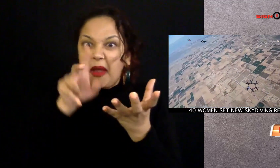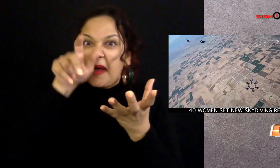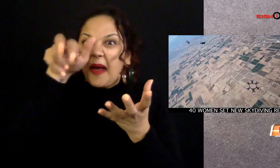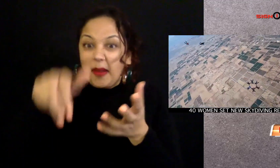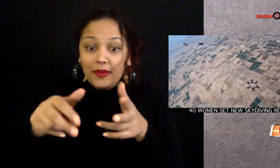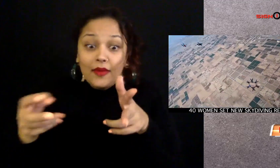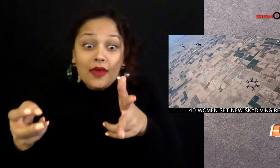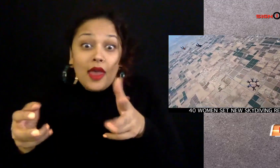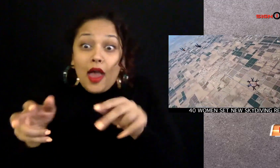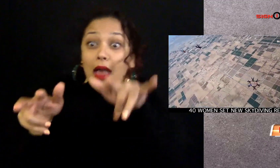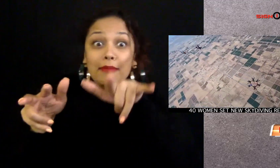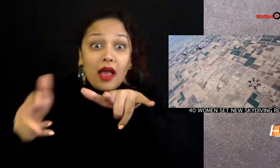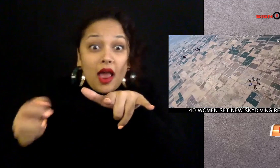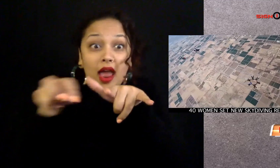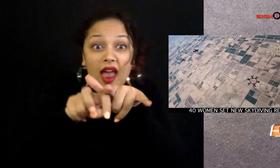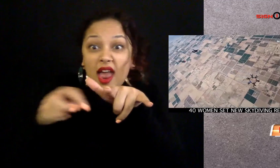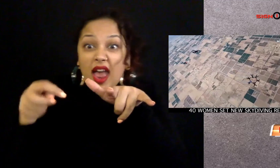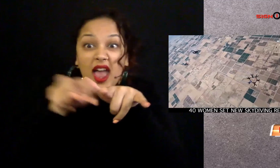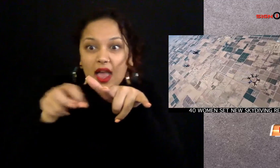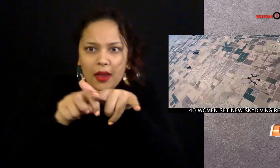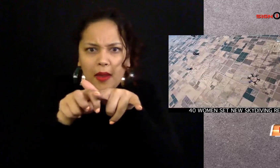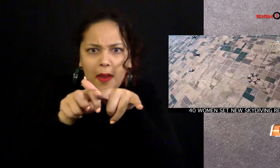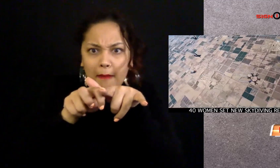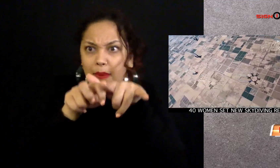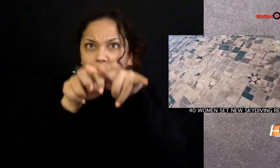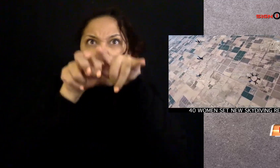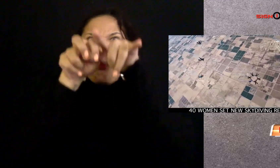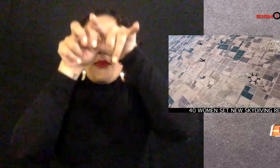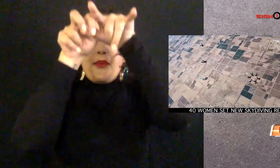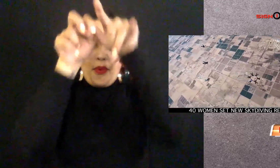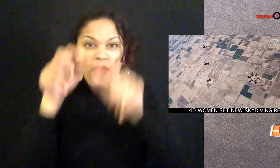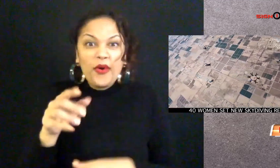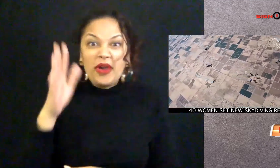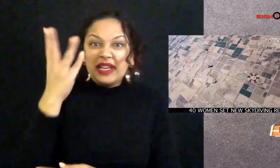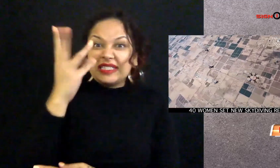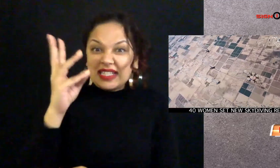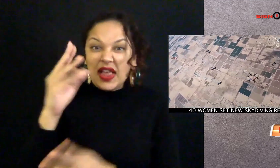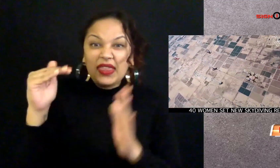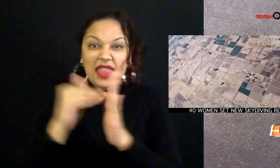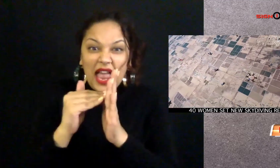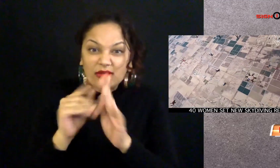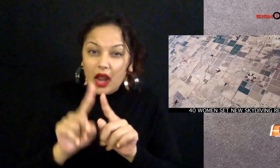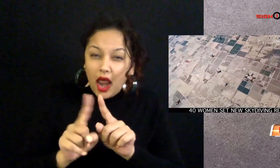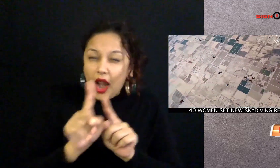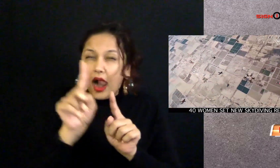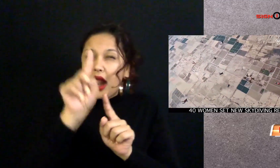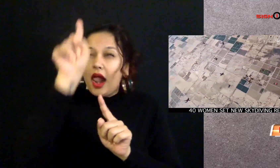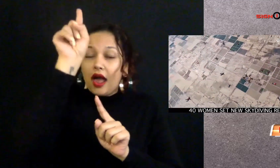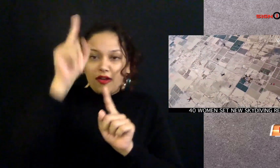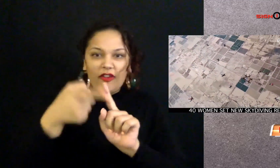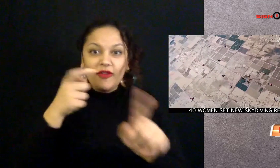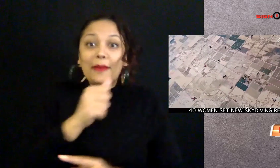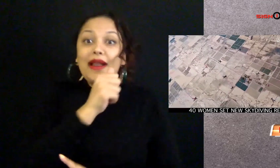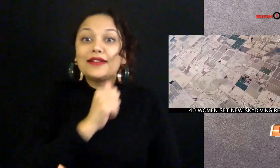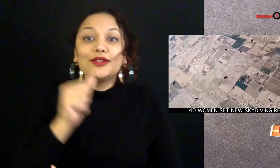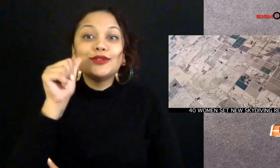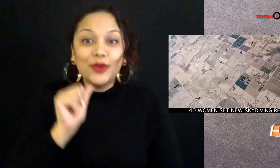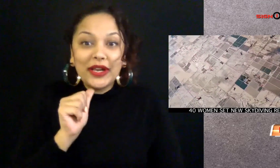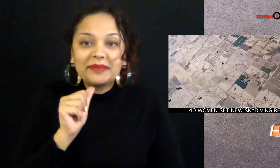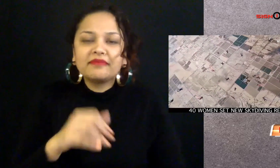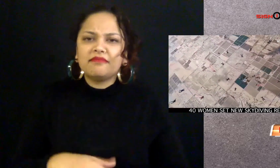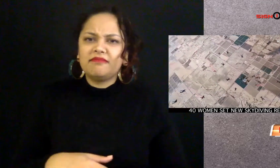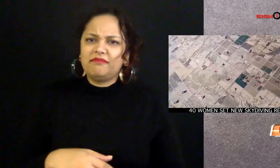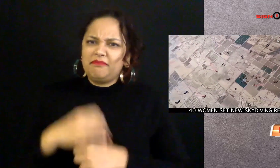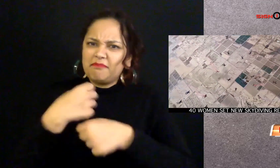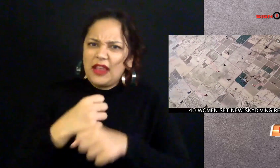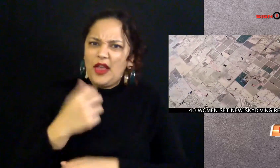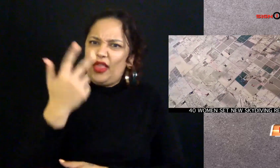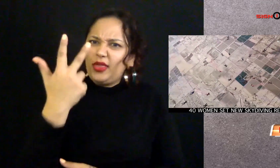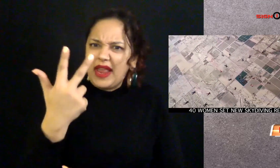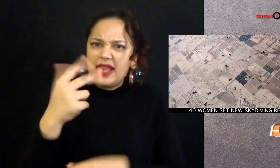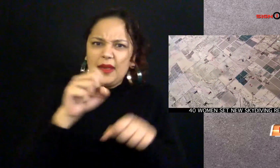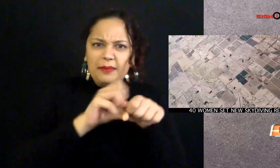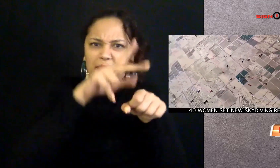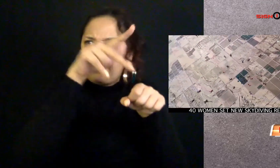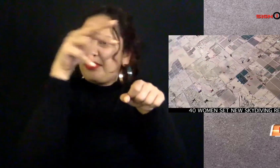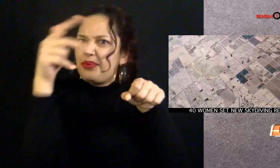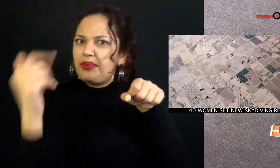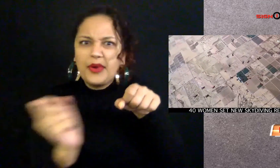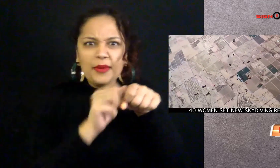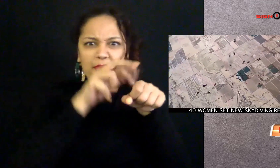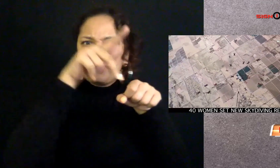over the world jumped from a plane 16,000 feet above Arizona making three formations